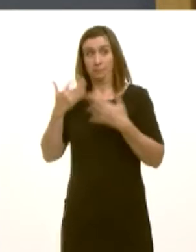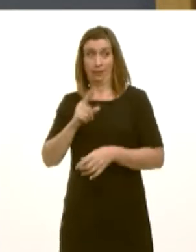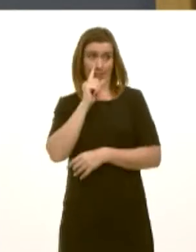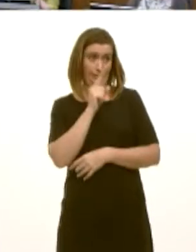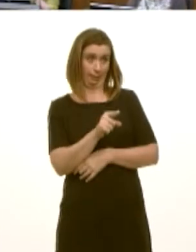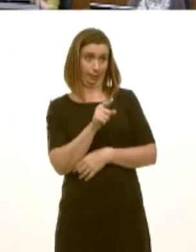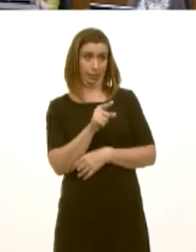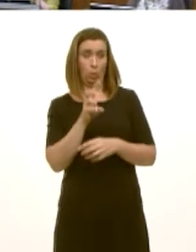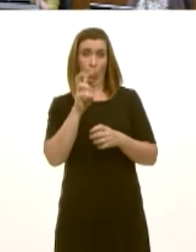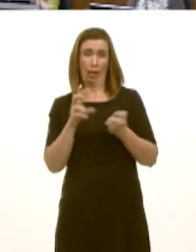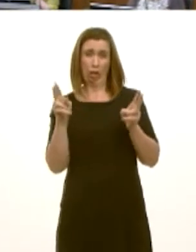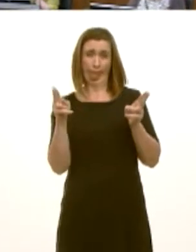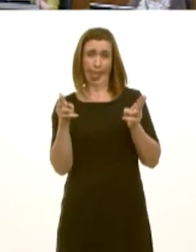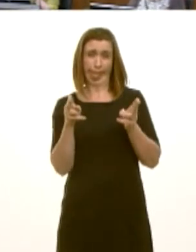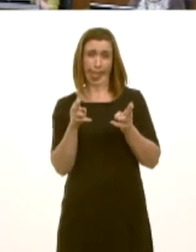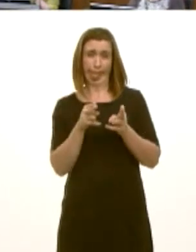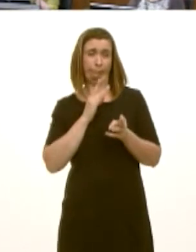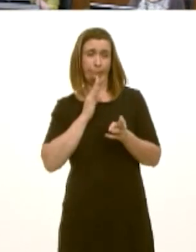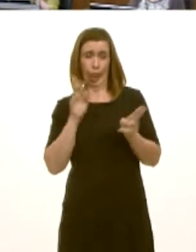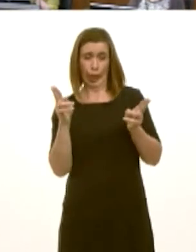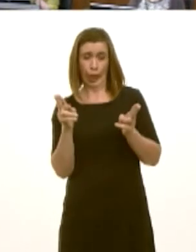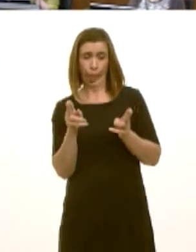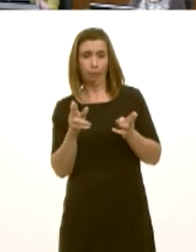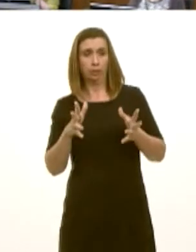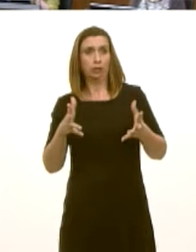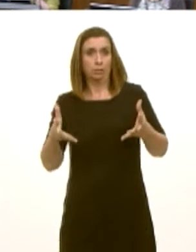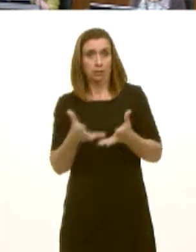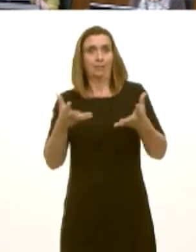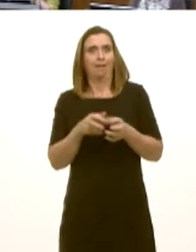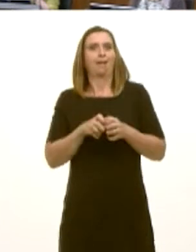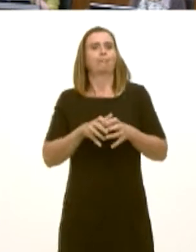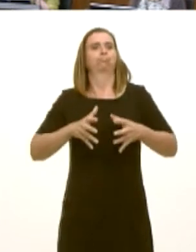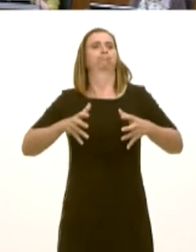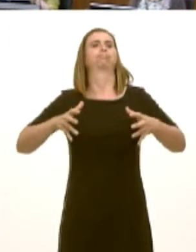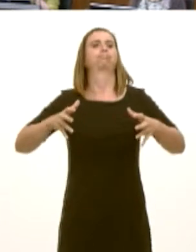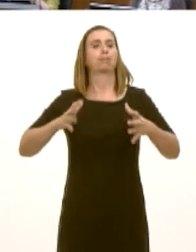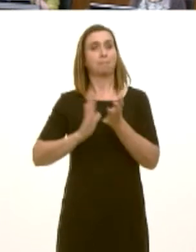is under pressure, and Iíve seen an increase in the number of parents who wish to ensure